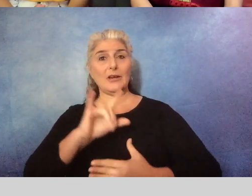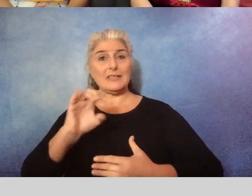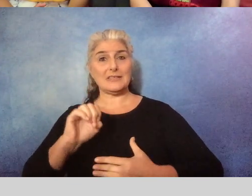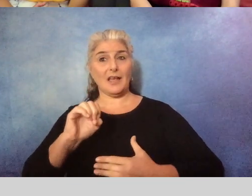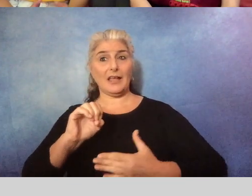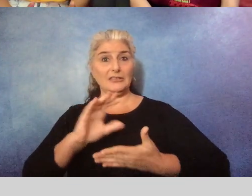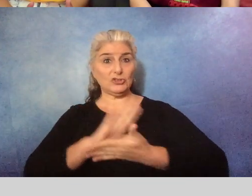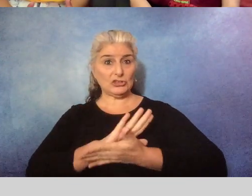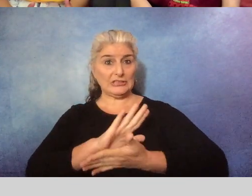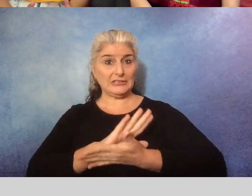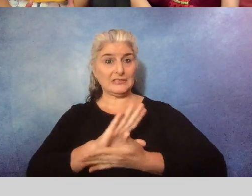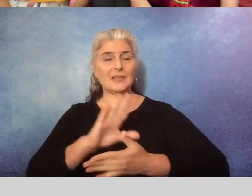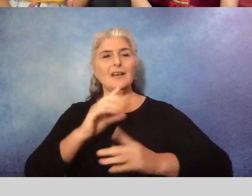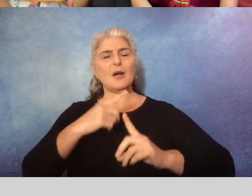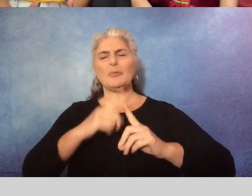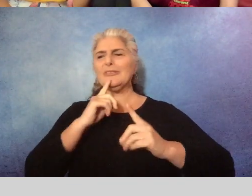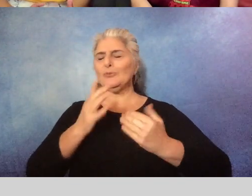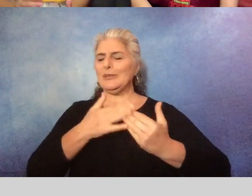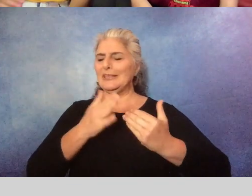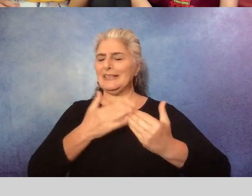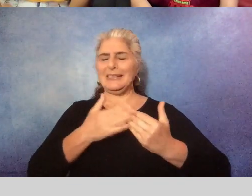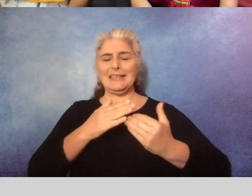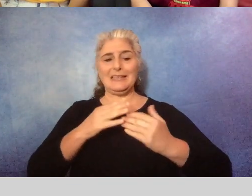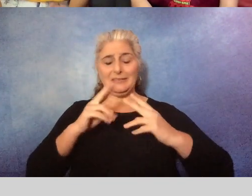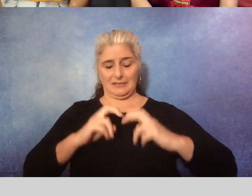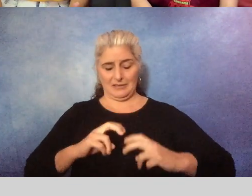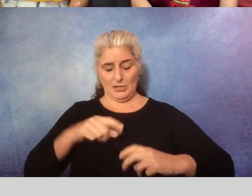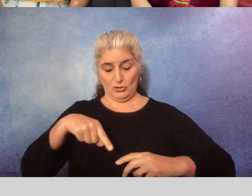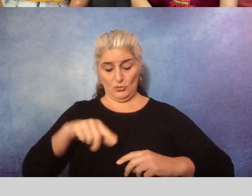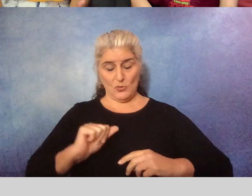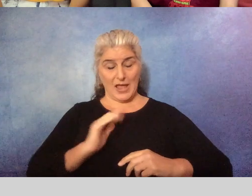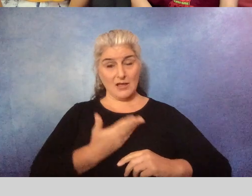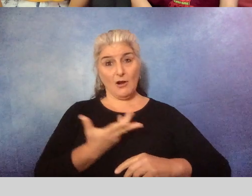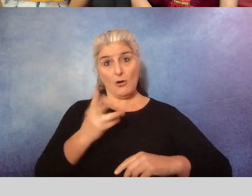and we can easily keyway our own work before we submit it.